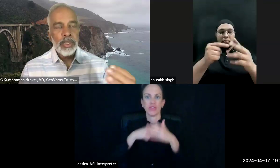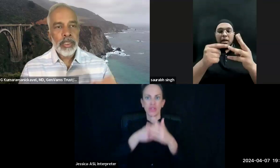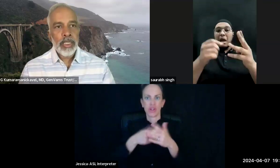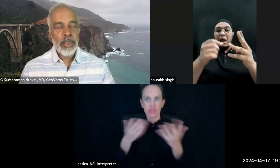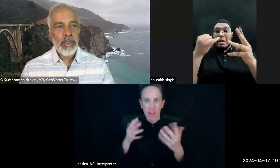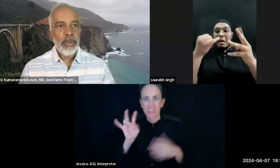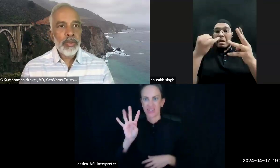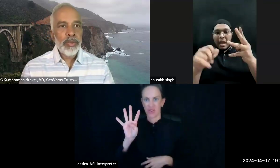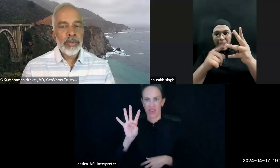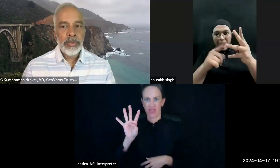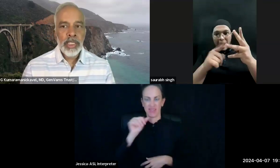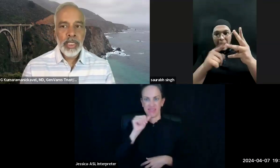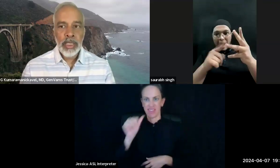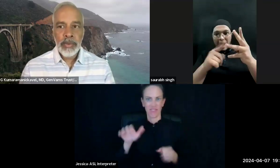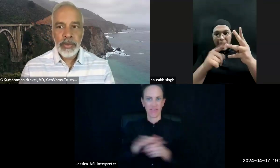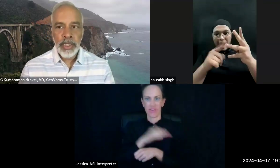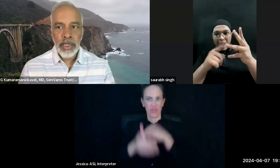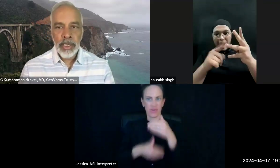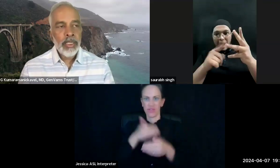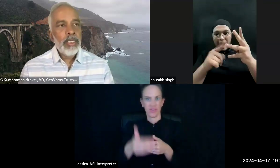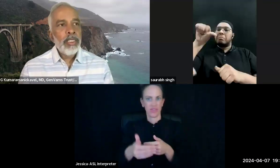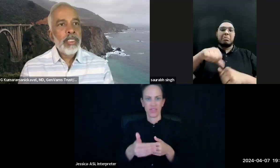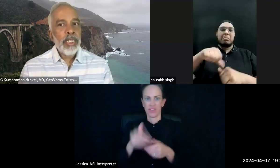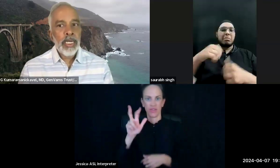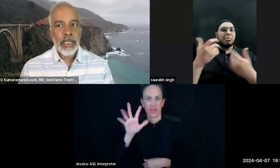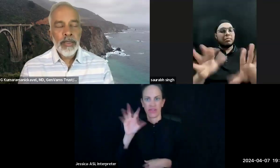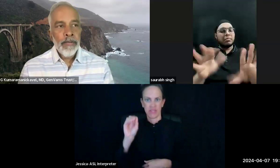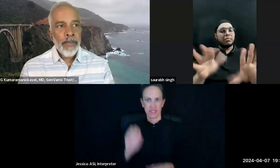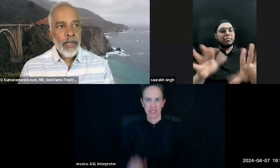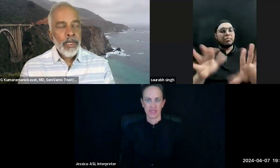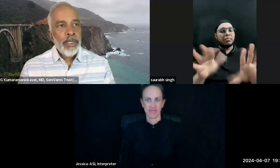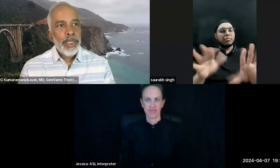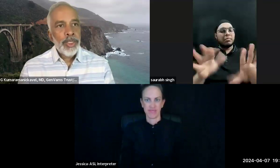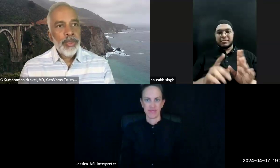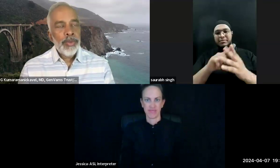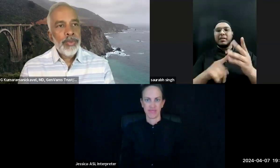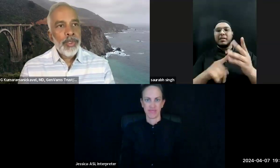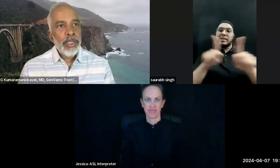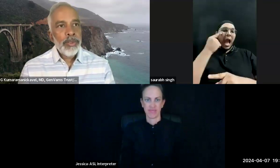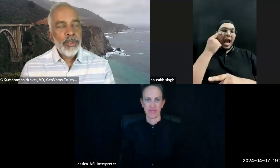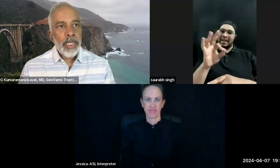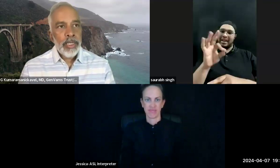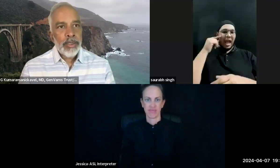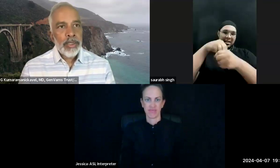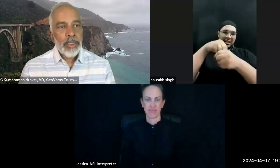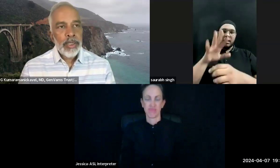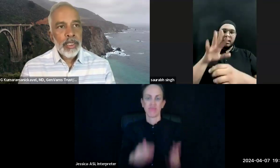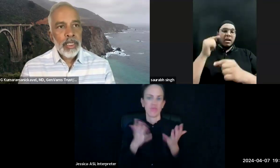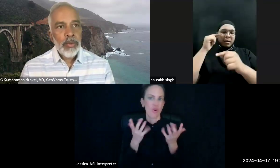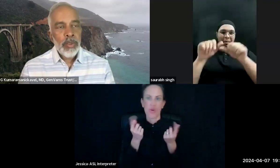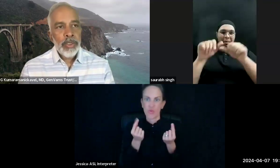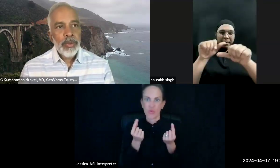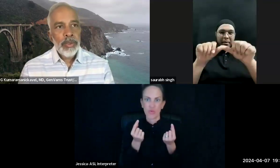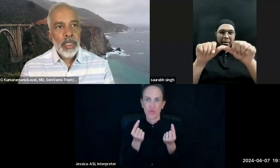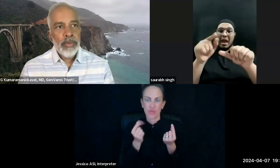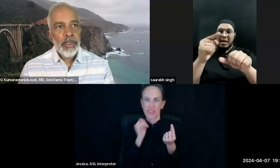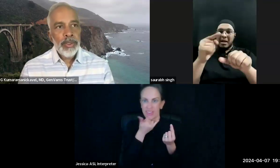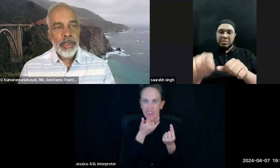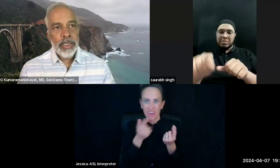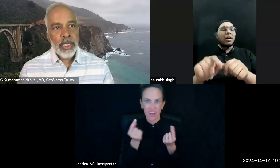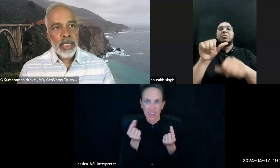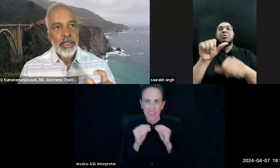cross that and go to 350 in the eye. So what do you do then. Then what you have to do is that